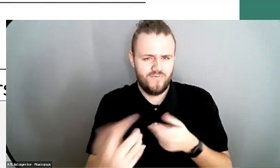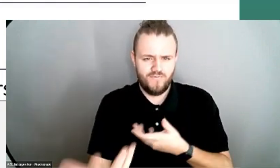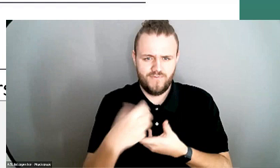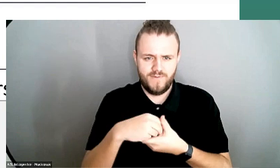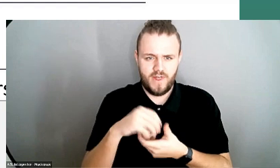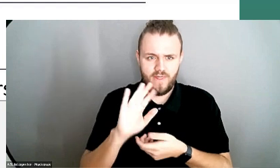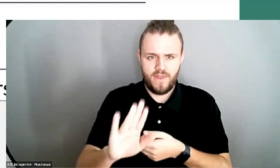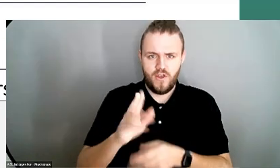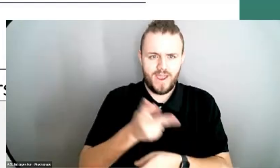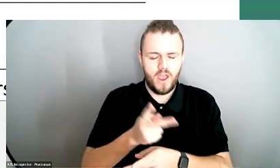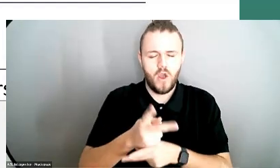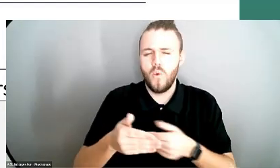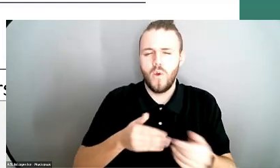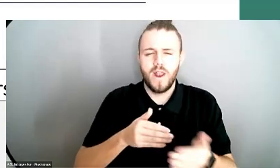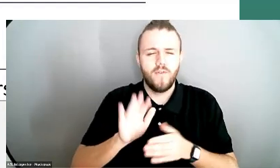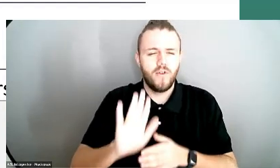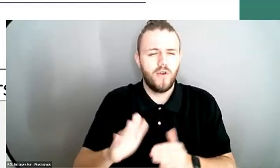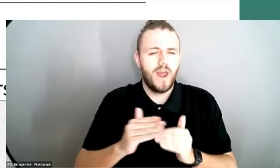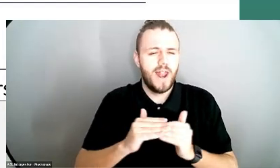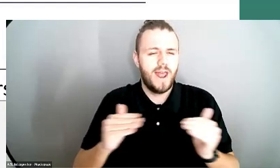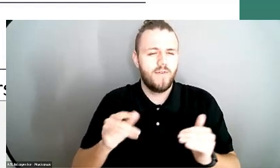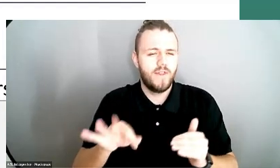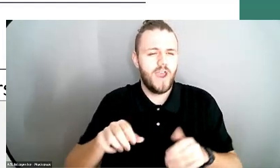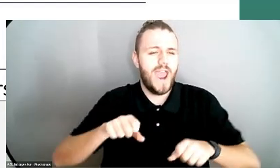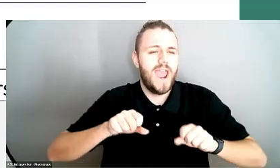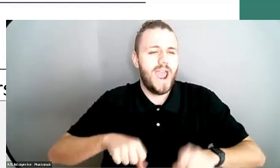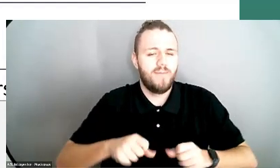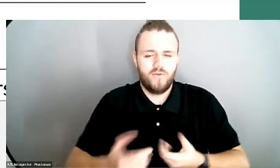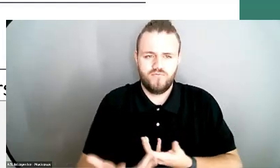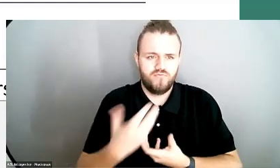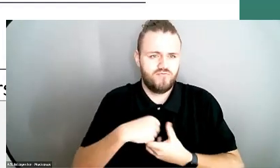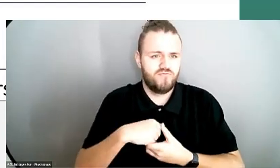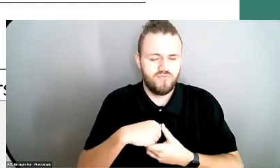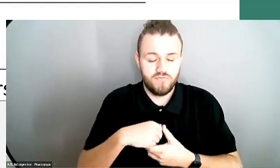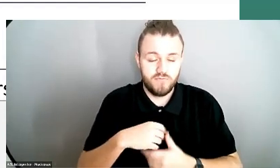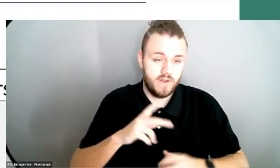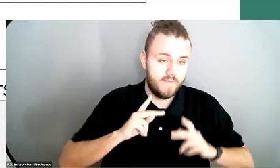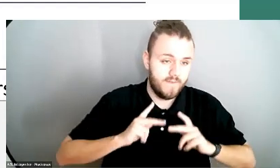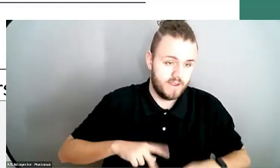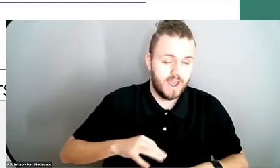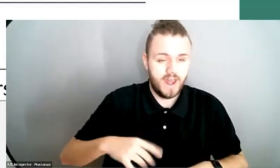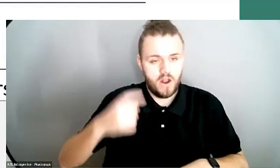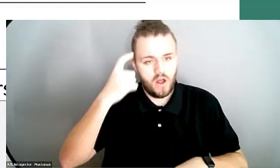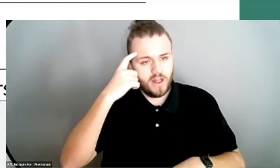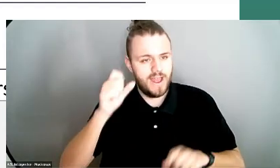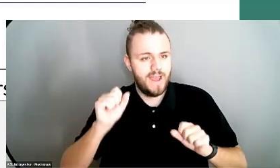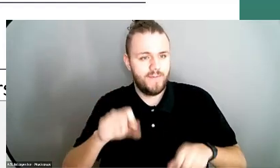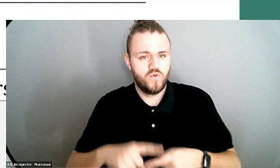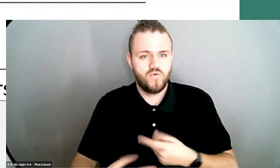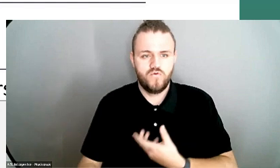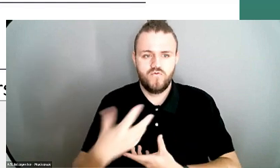whatever level they are able to, physically and cognitively to be able to be heard,